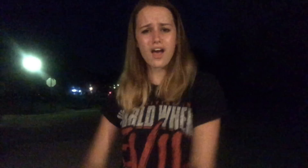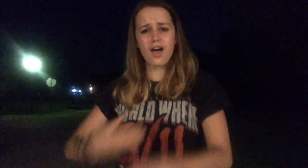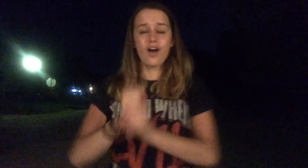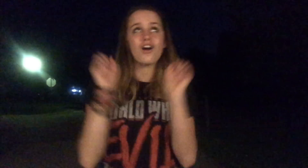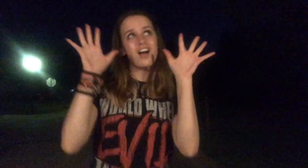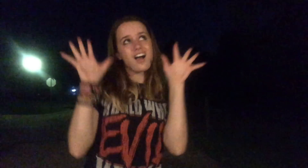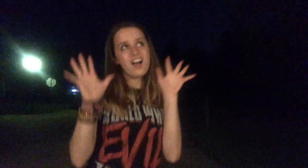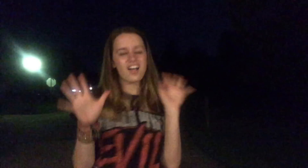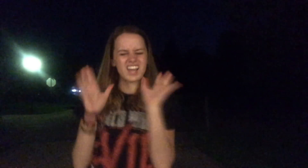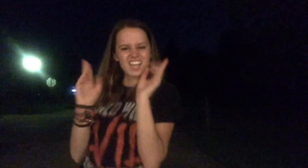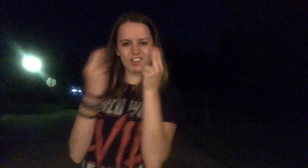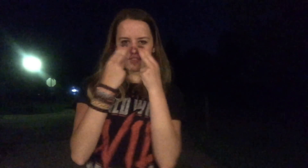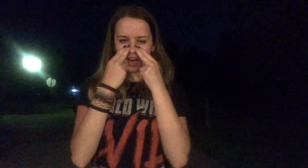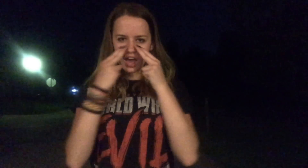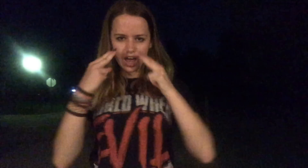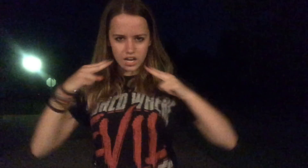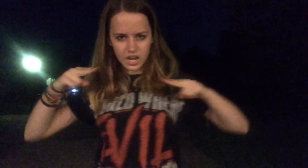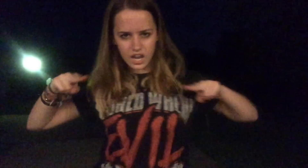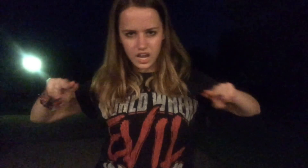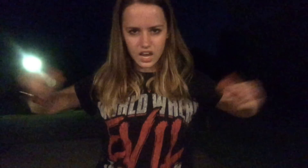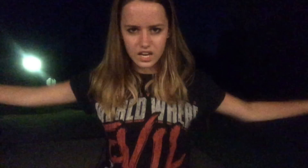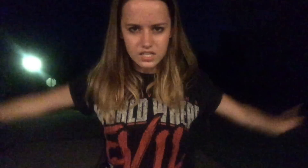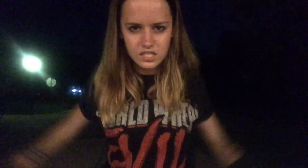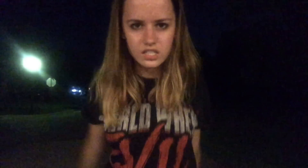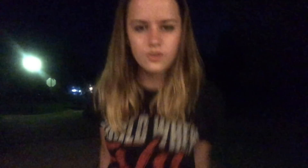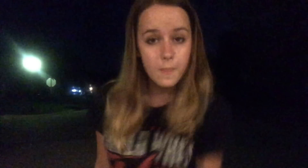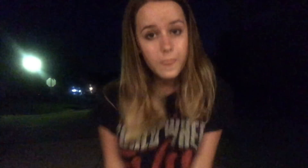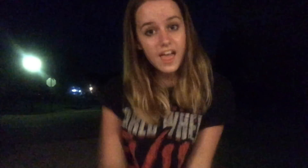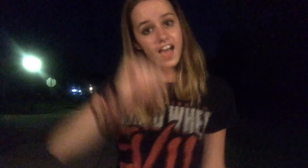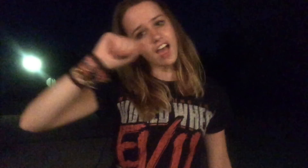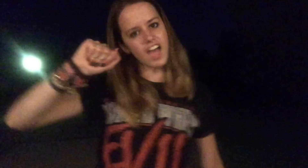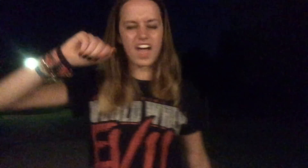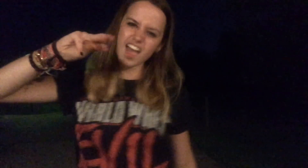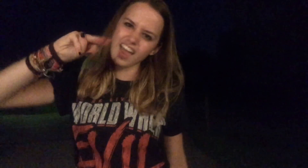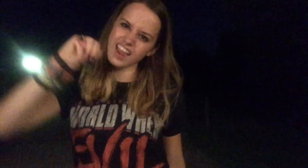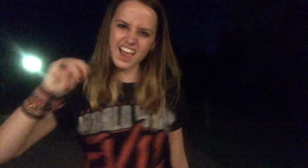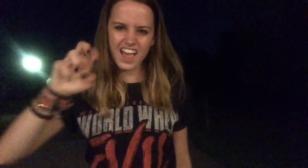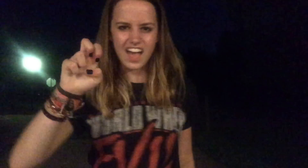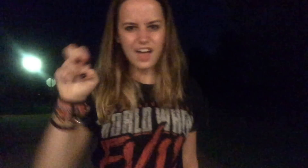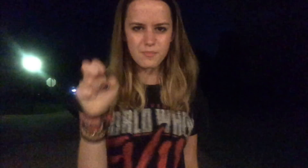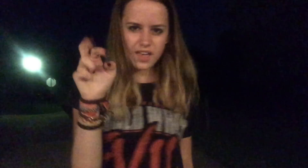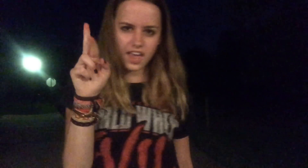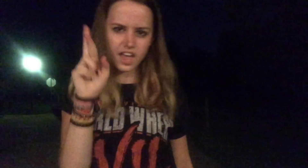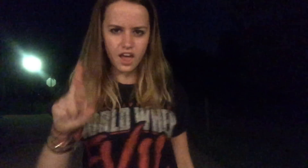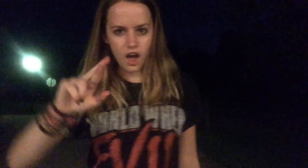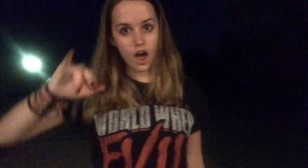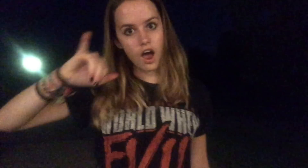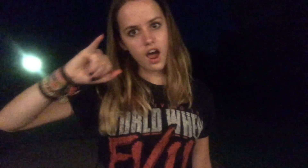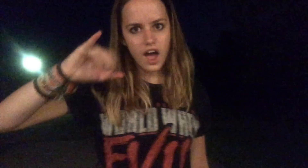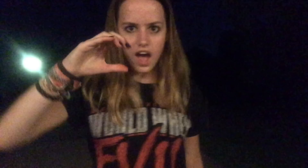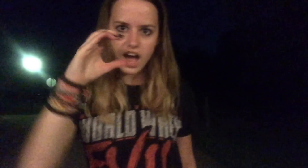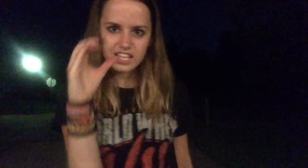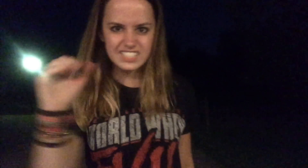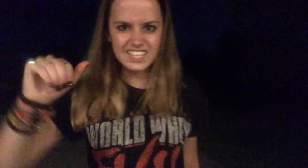Glorified ignorance A-M-E-R-I-C-A